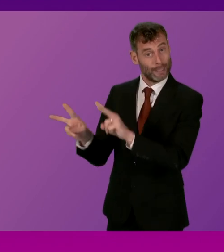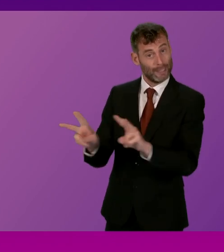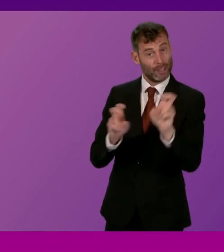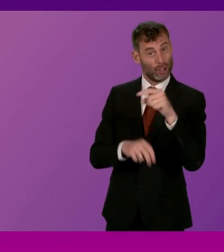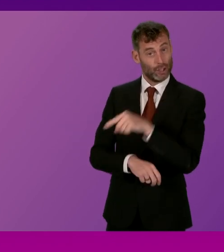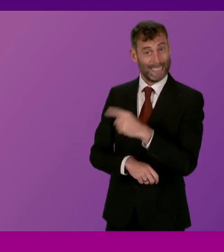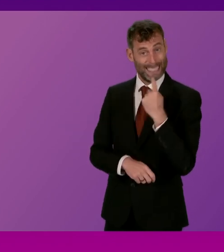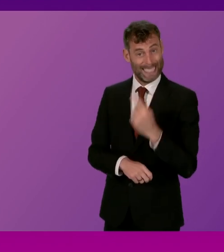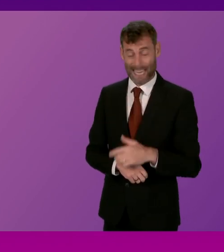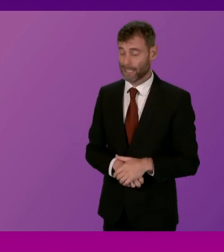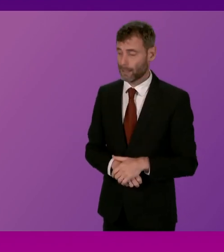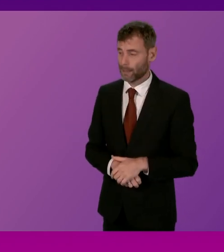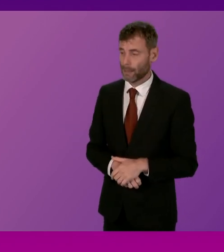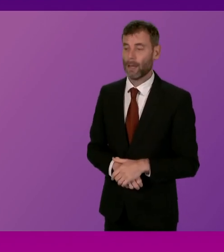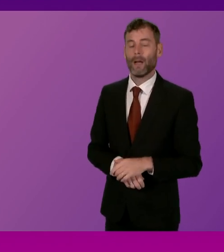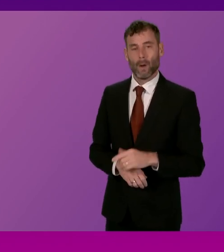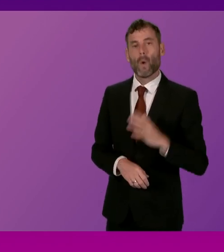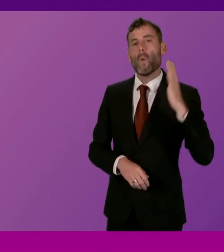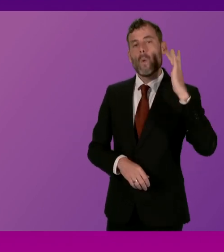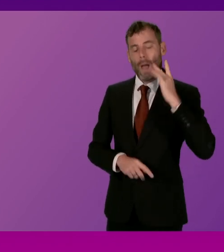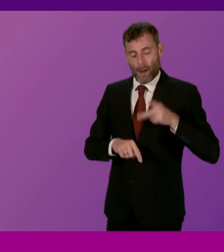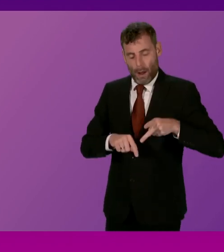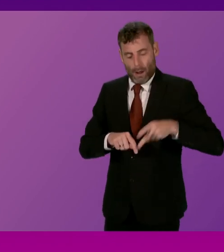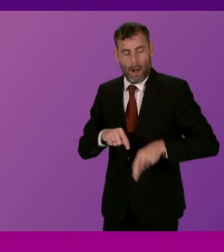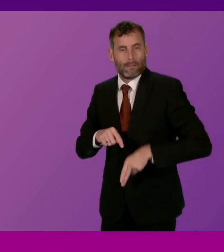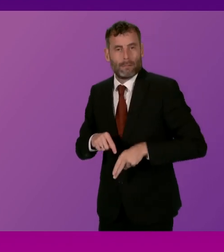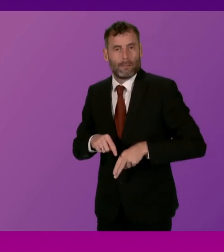“We have seen this before in previous times of austerity or economic downturn.